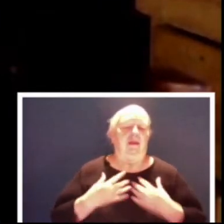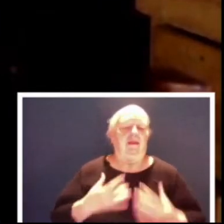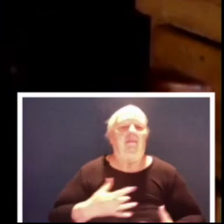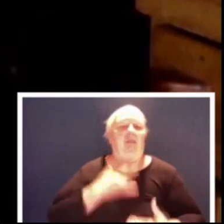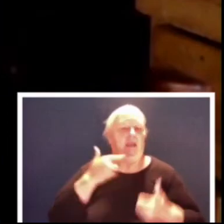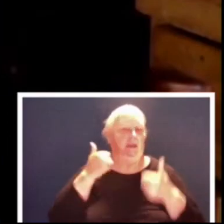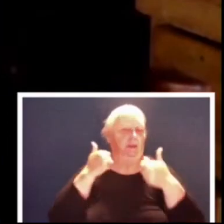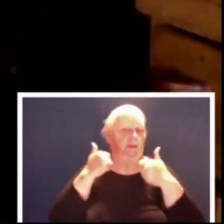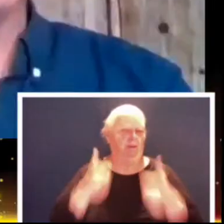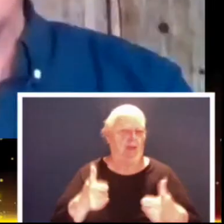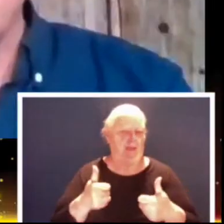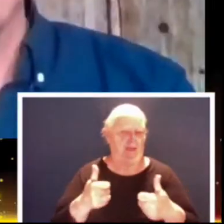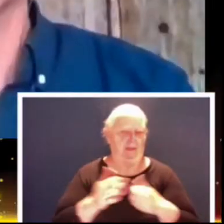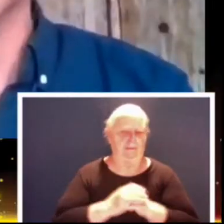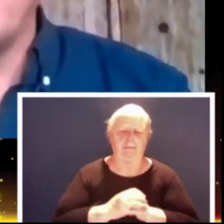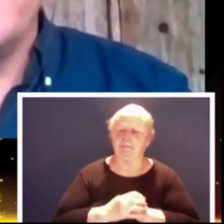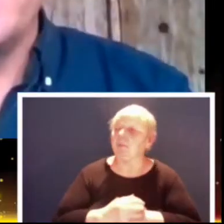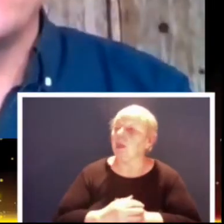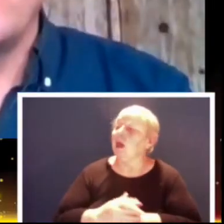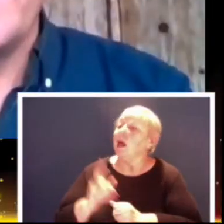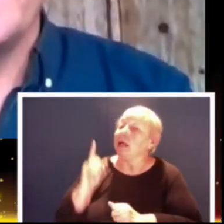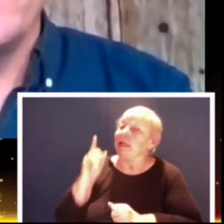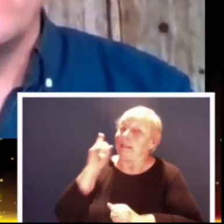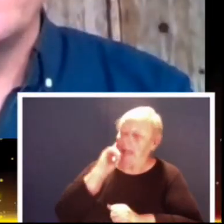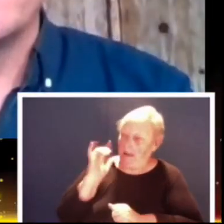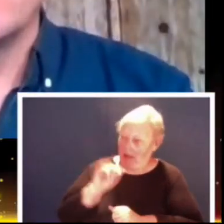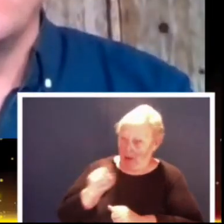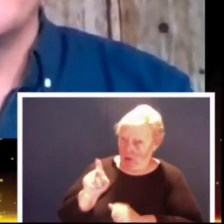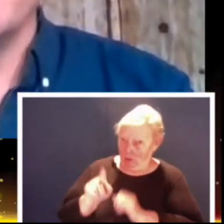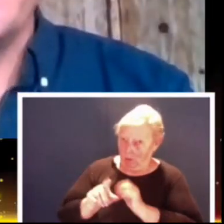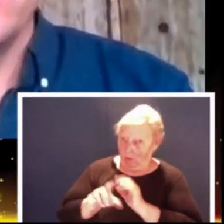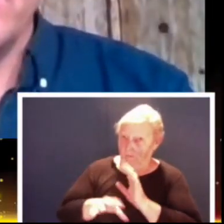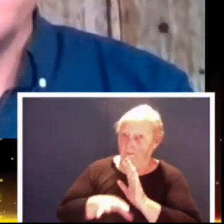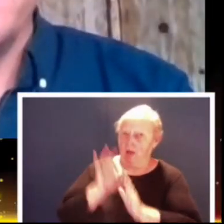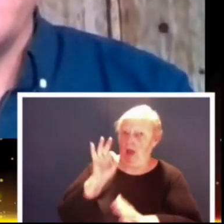Yeah, so it sounds like you're finding your way with what's available today.